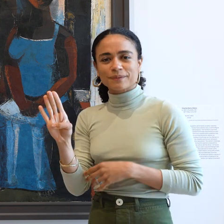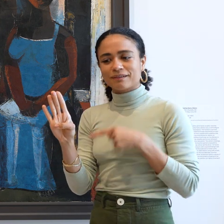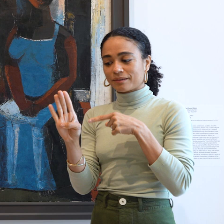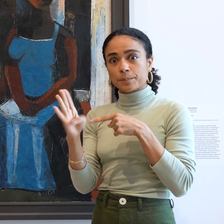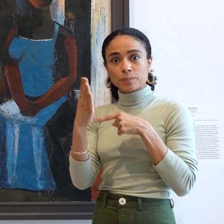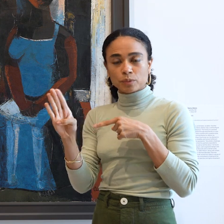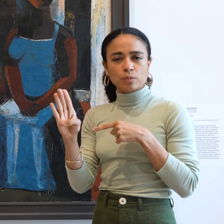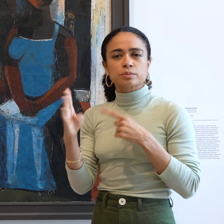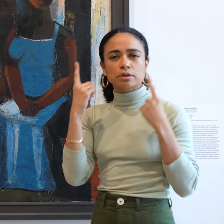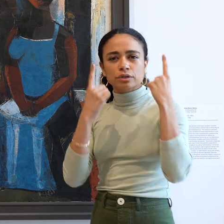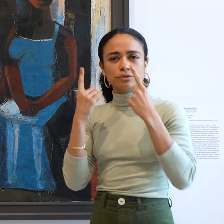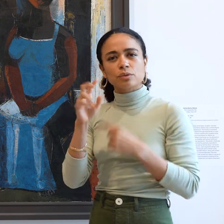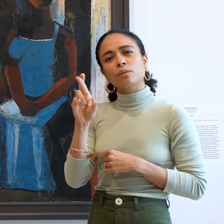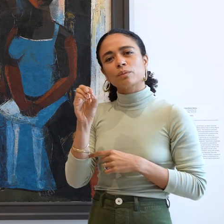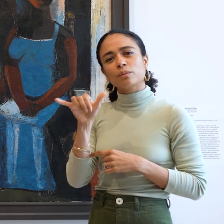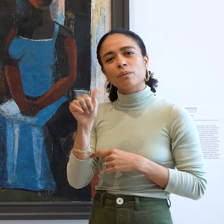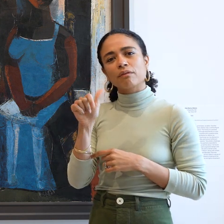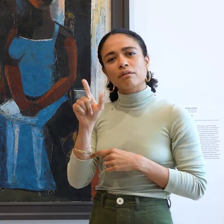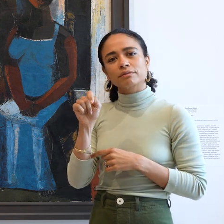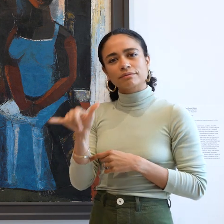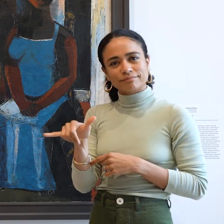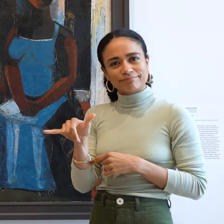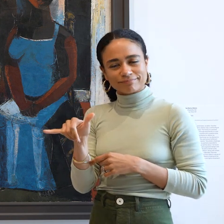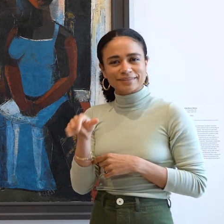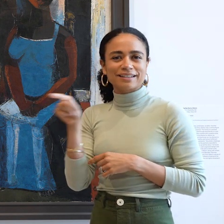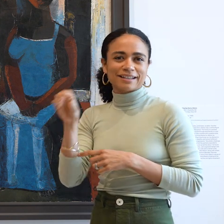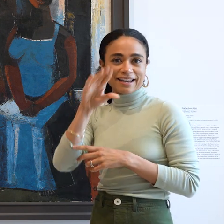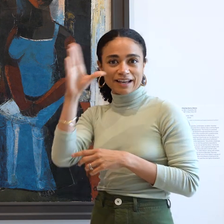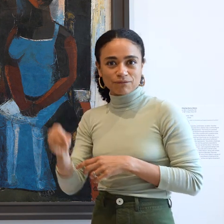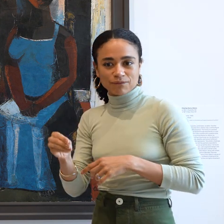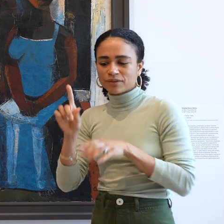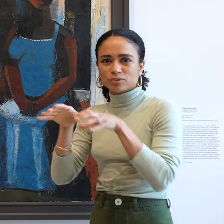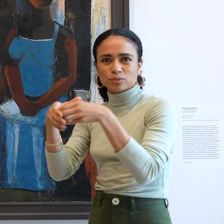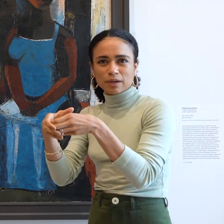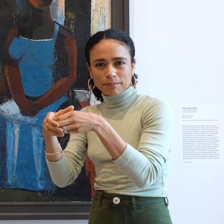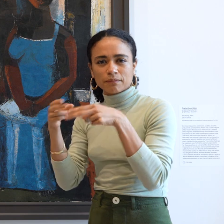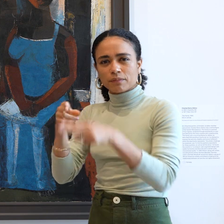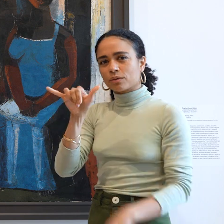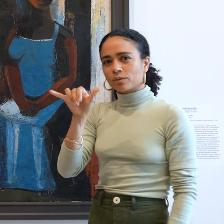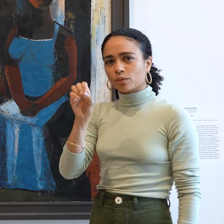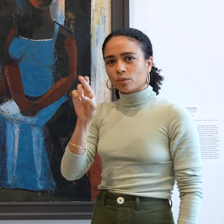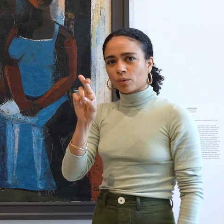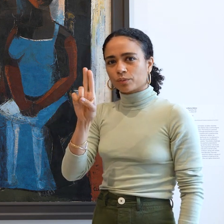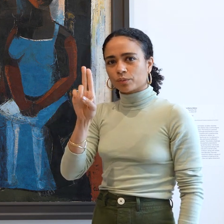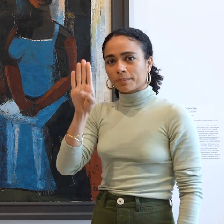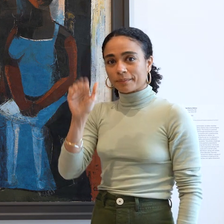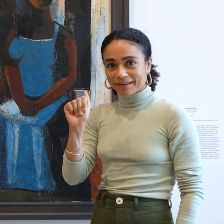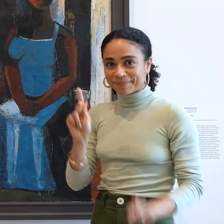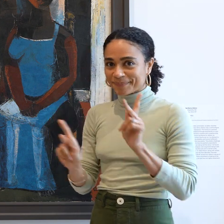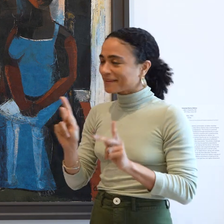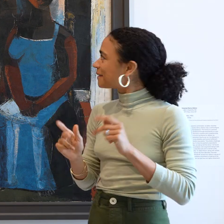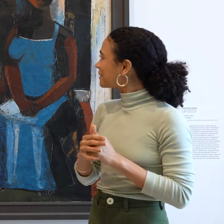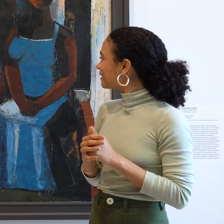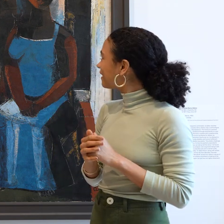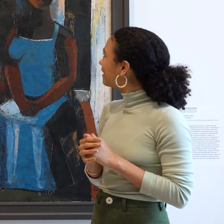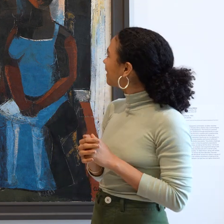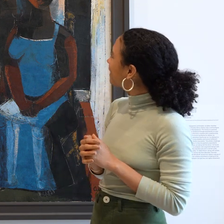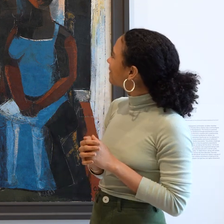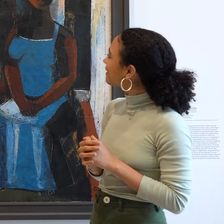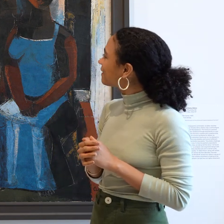The African Yoruba tribe considers blue to be the color of royalty.